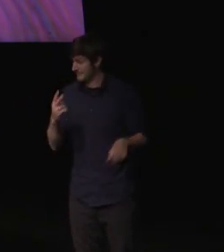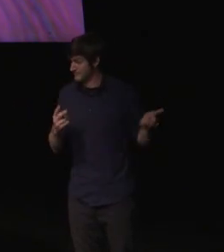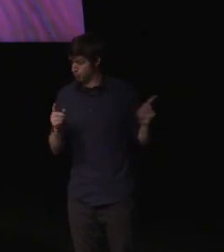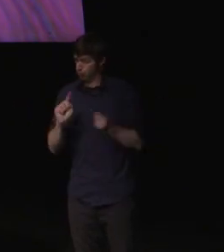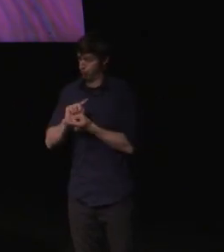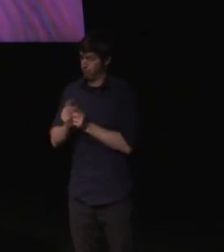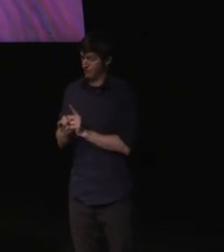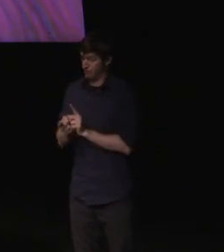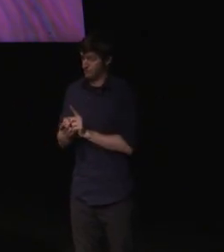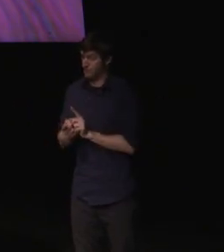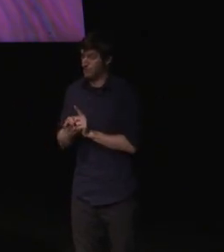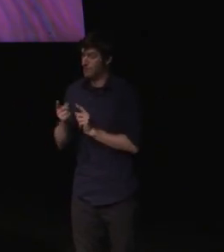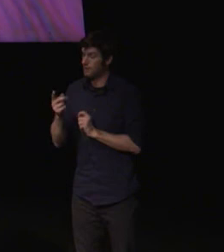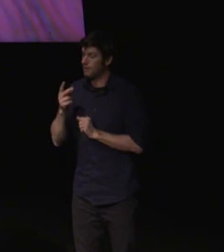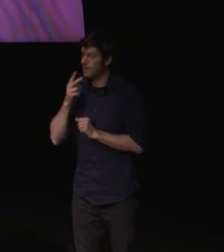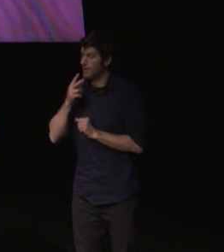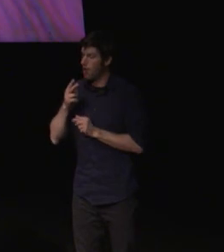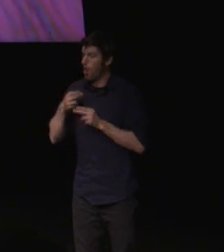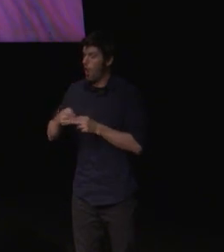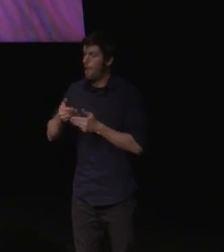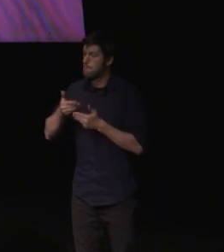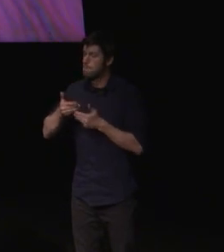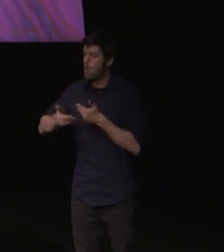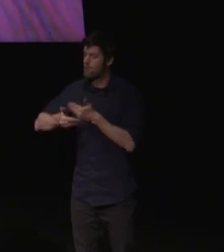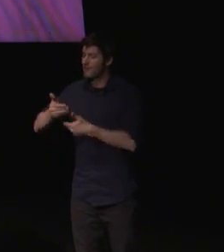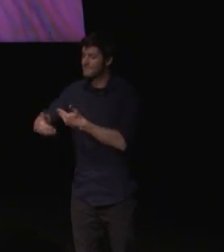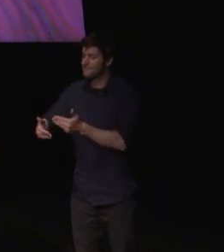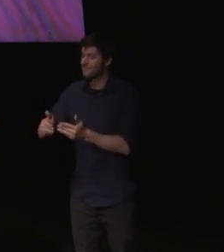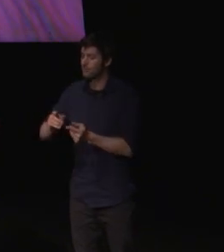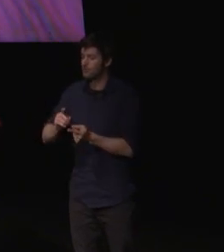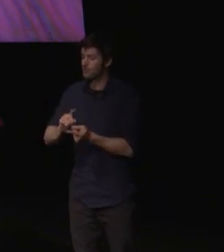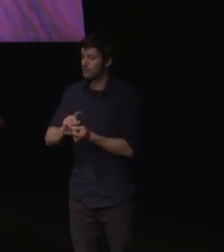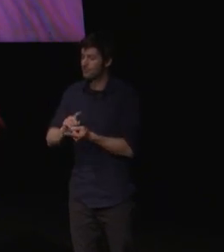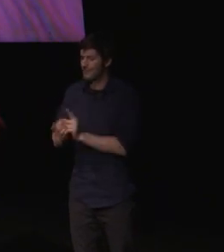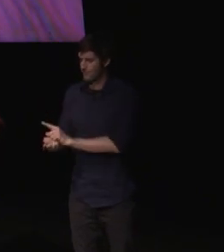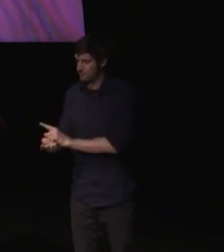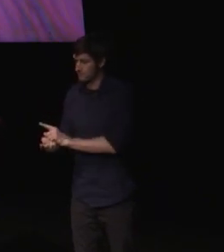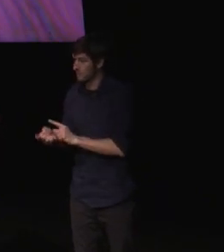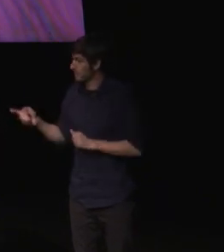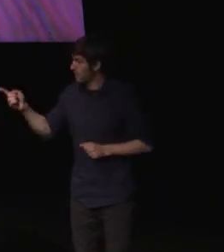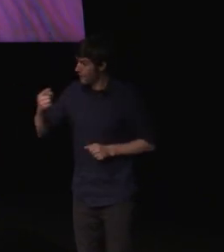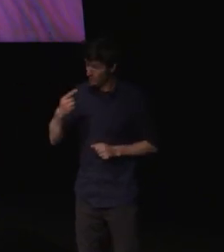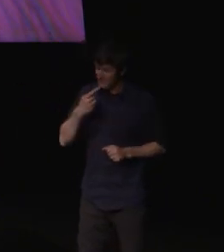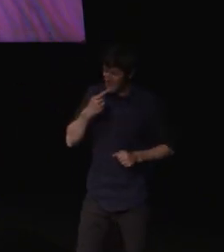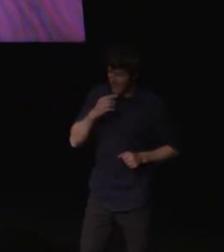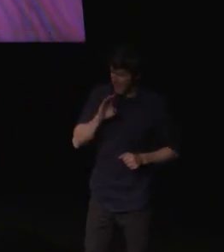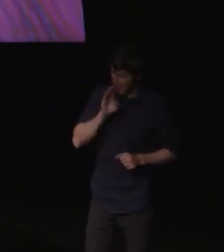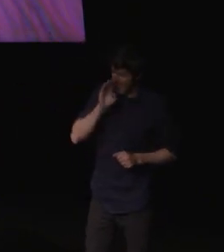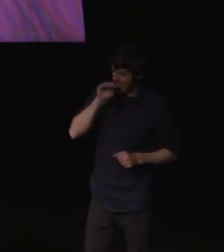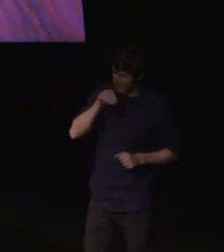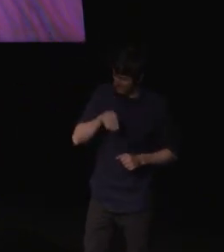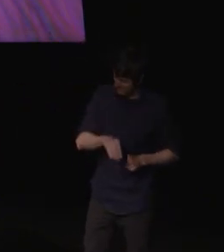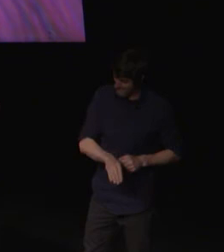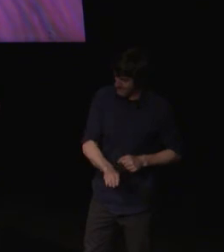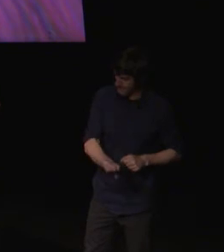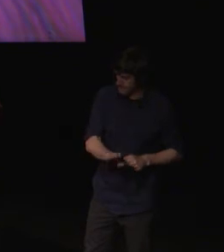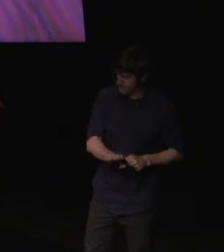is the progressive transcription. So, if you're saying "elephant" you'll get the transcription that says: "el"